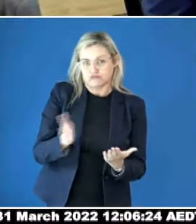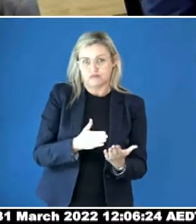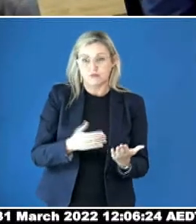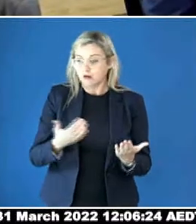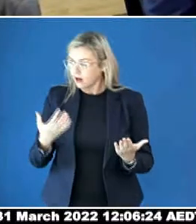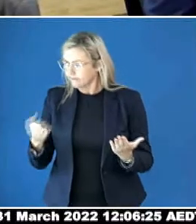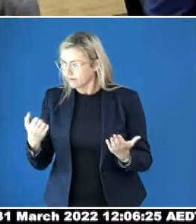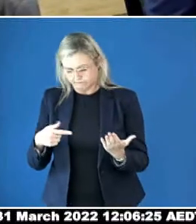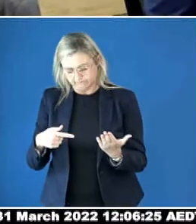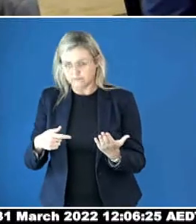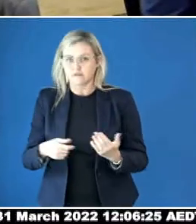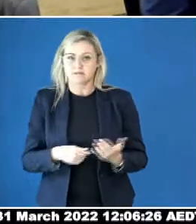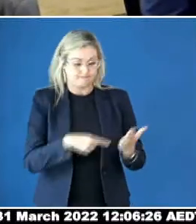You will see there that it records: